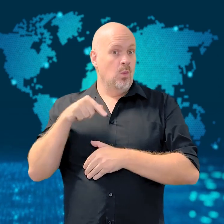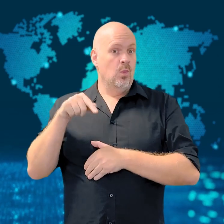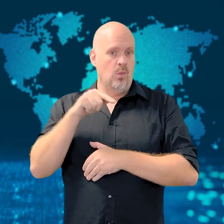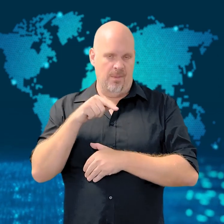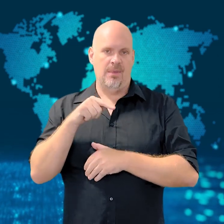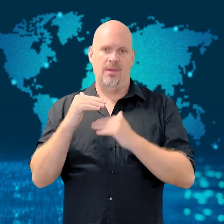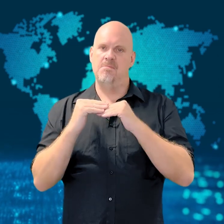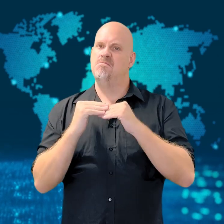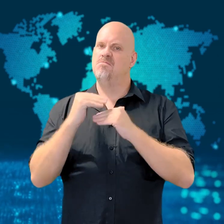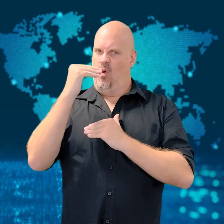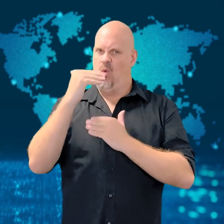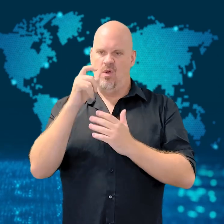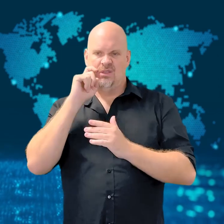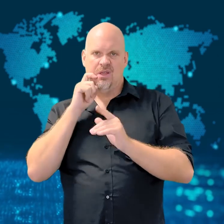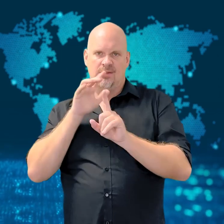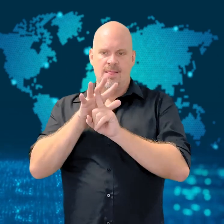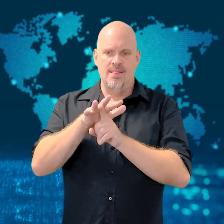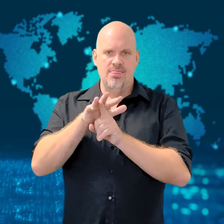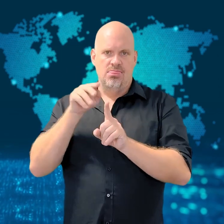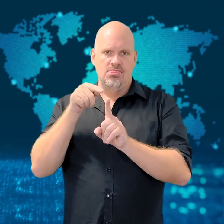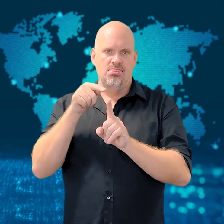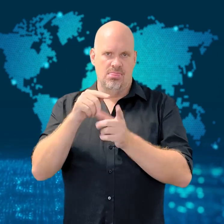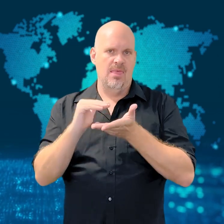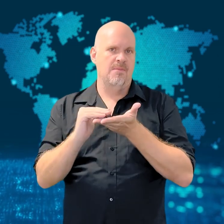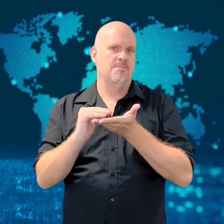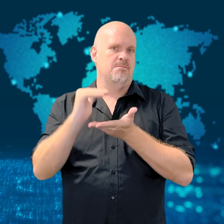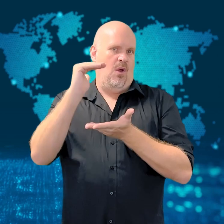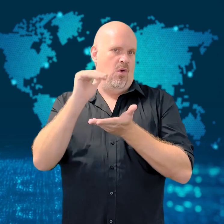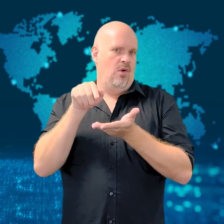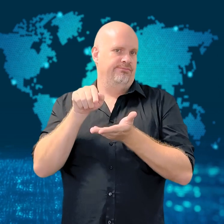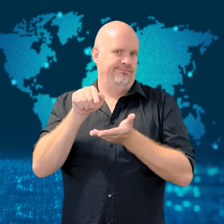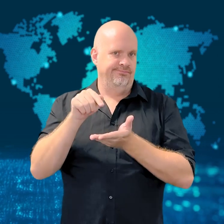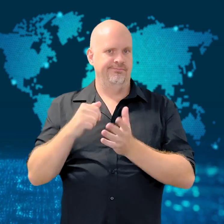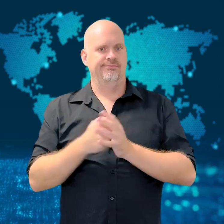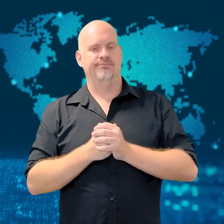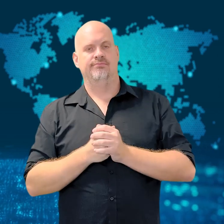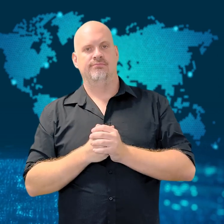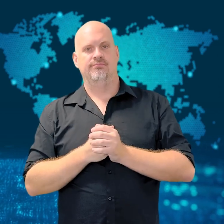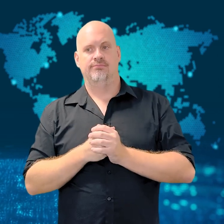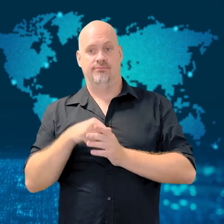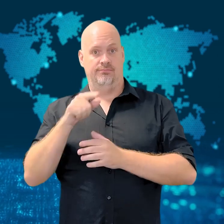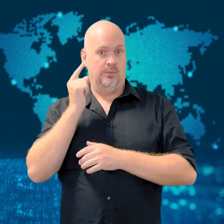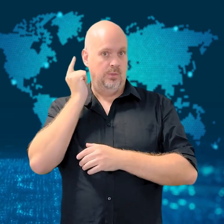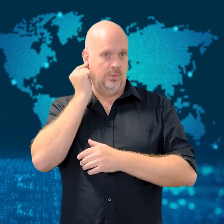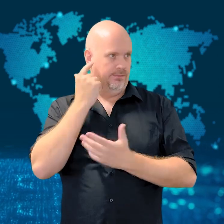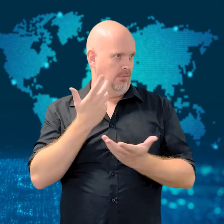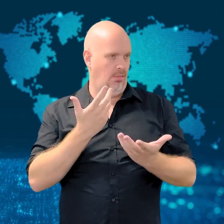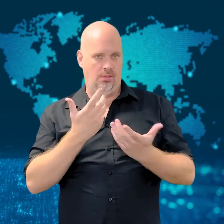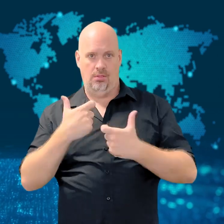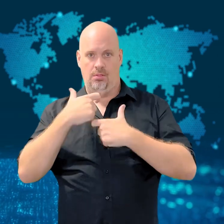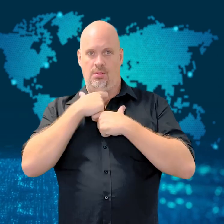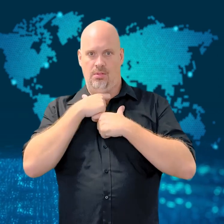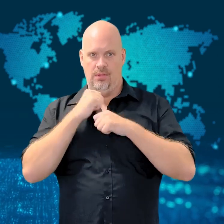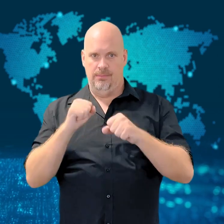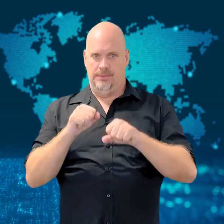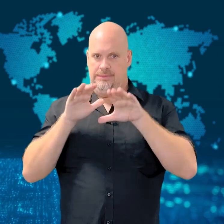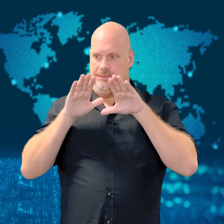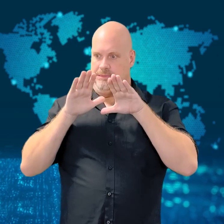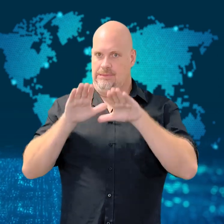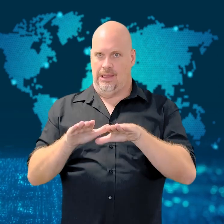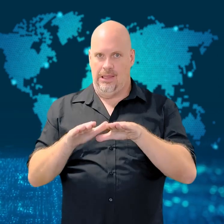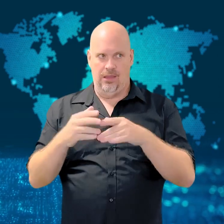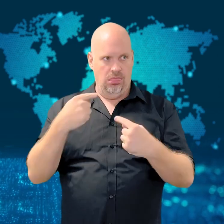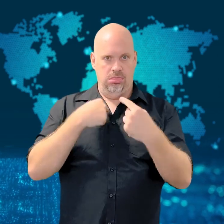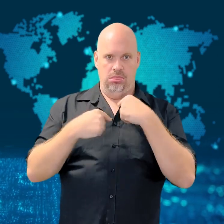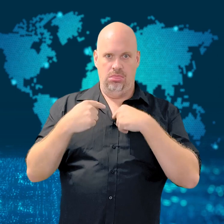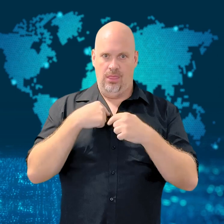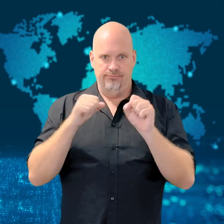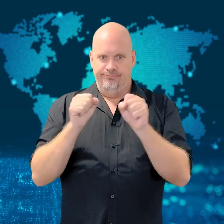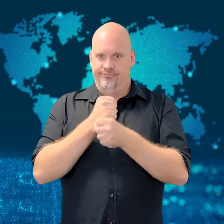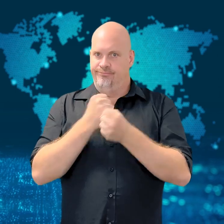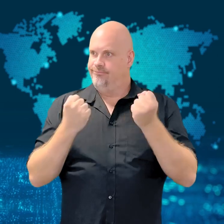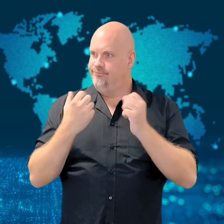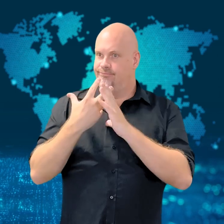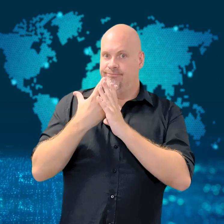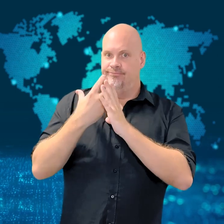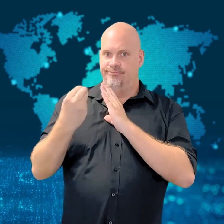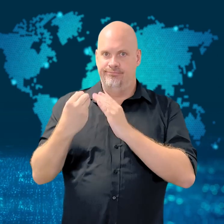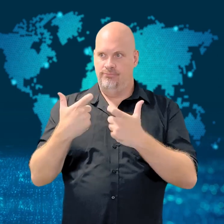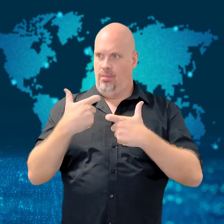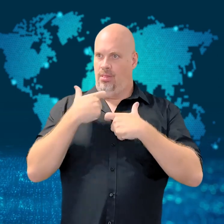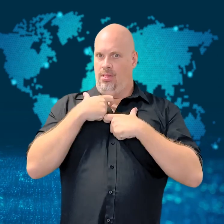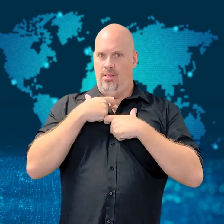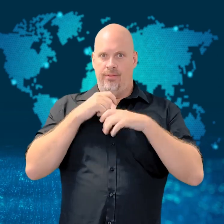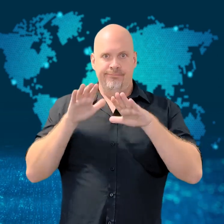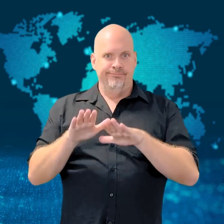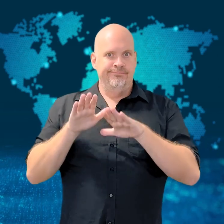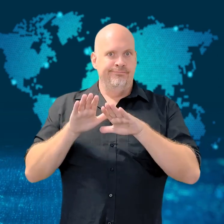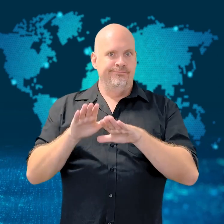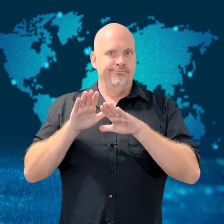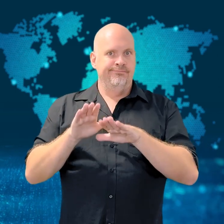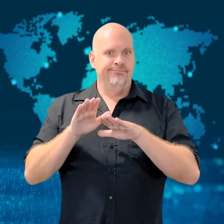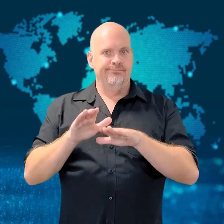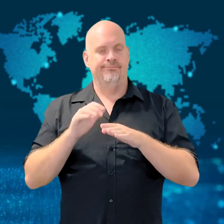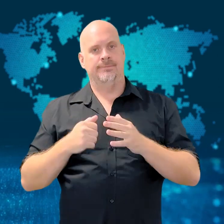They have to remain in those abusive situations because they can't leave.